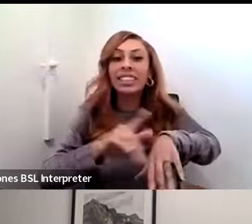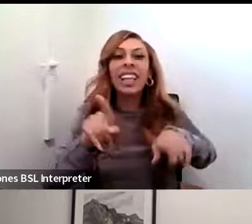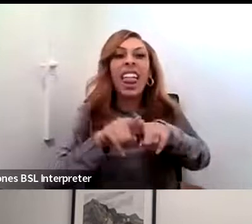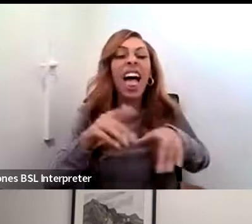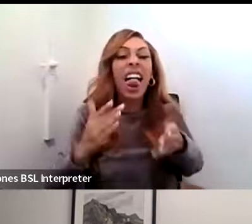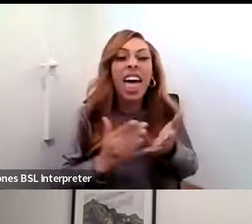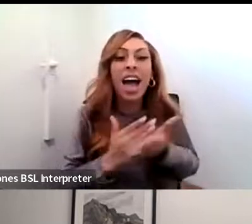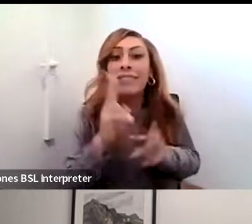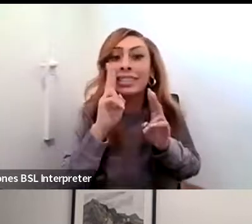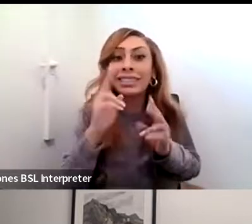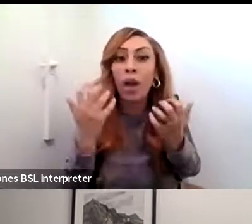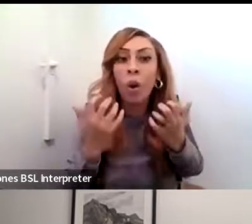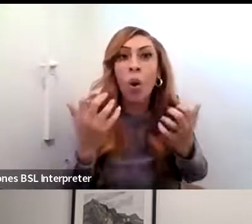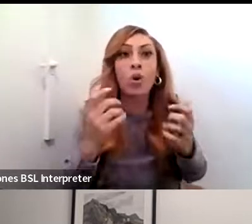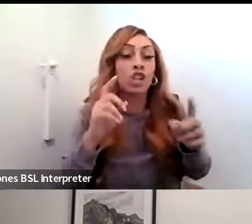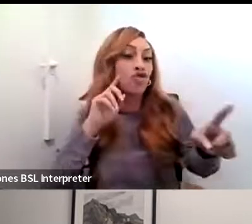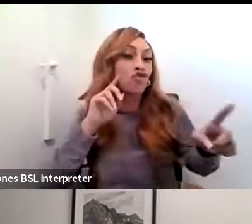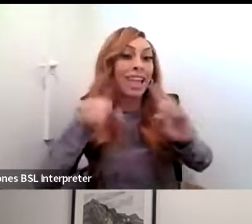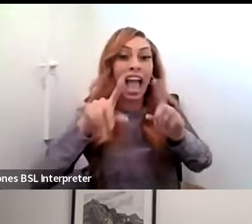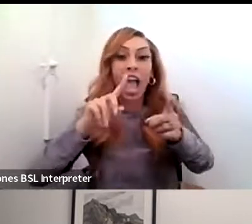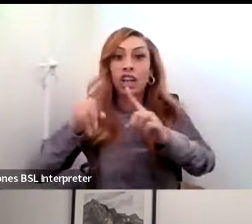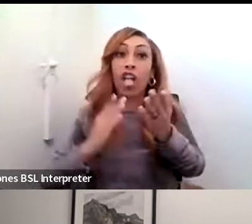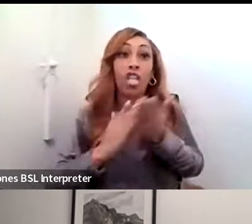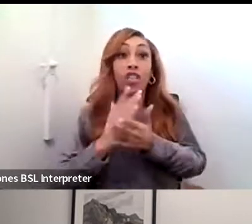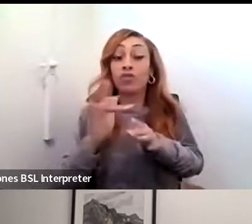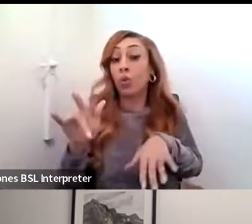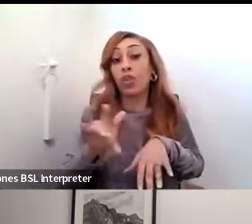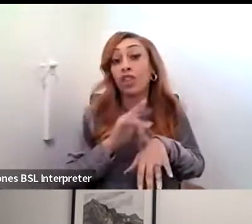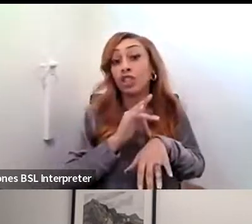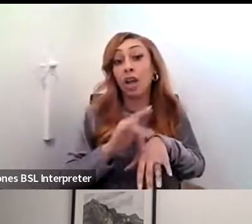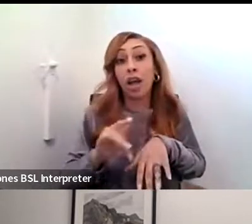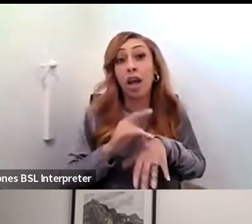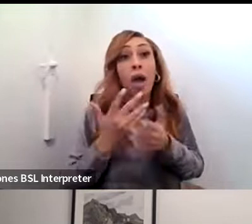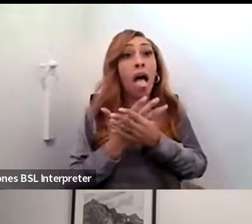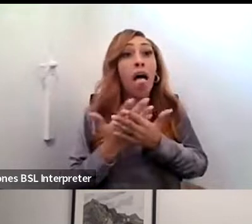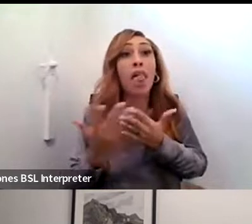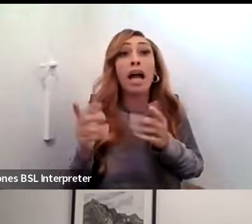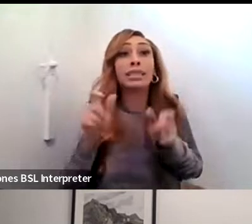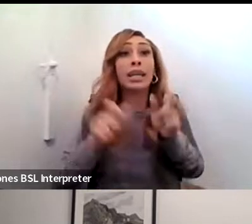and you could see the audience reacting through the show. And a lot of people got very - it was in the first lockdown,